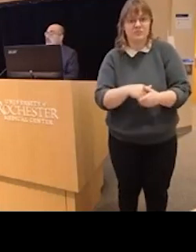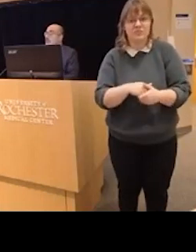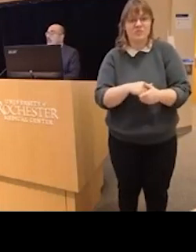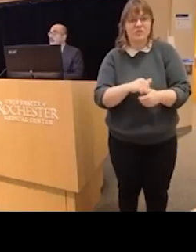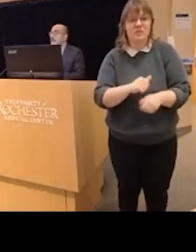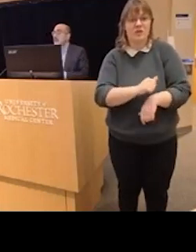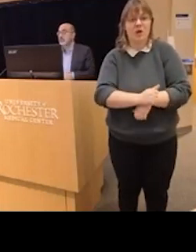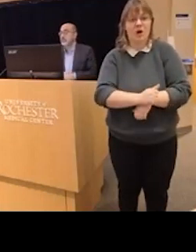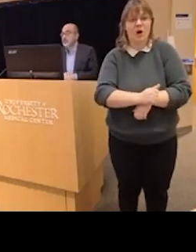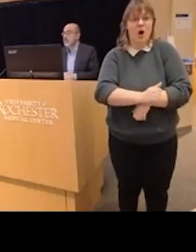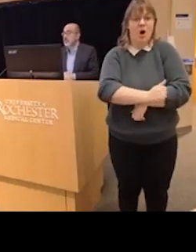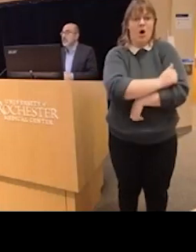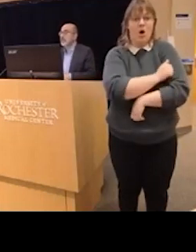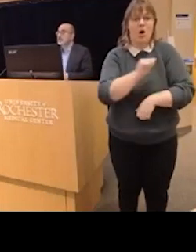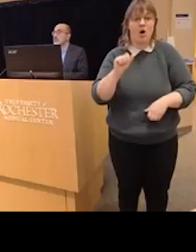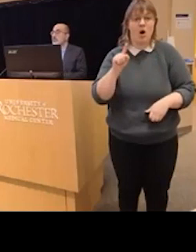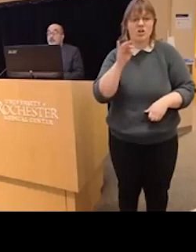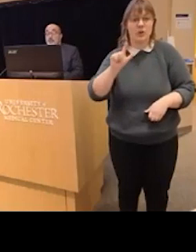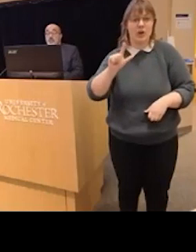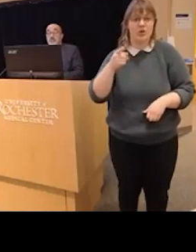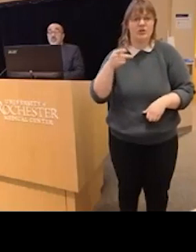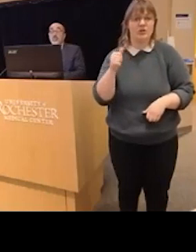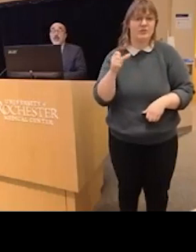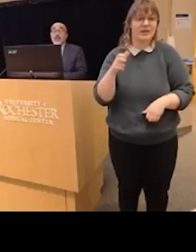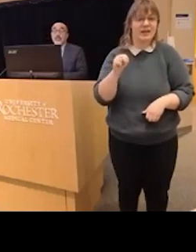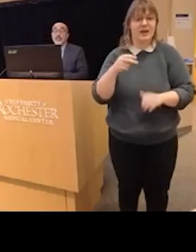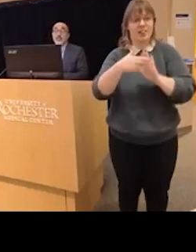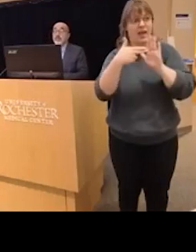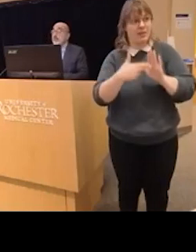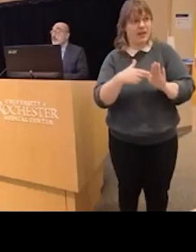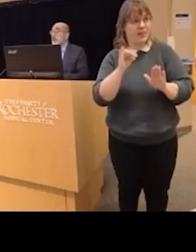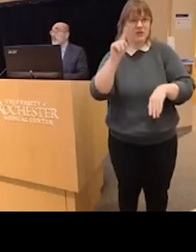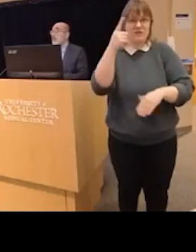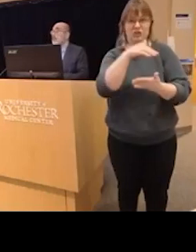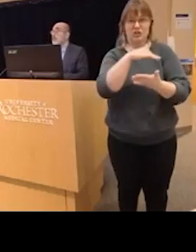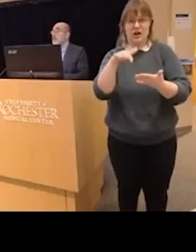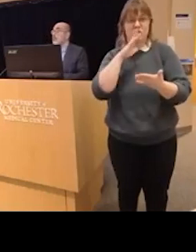spin labeling which is at that time this was the very first study to apply that technique um to